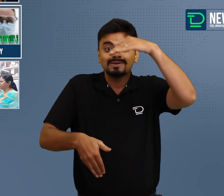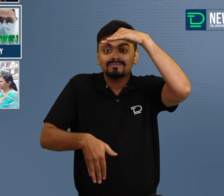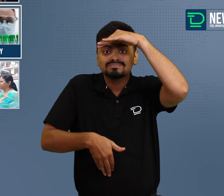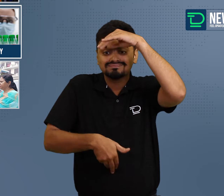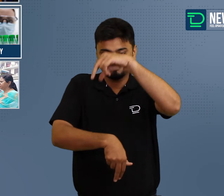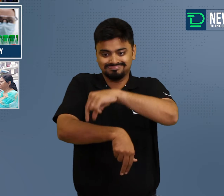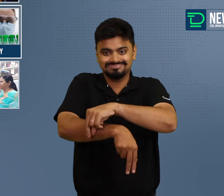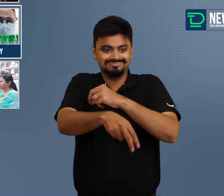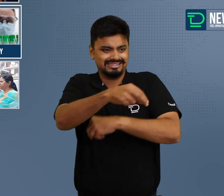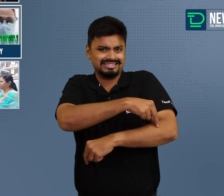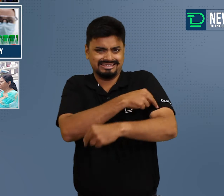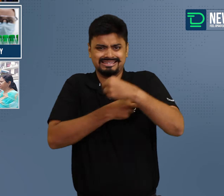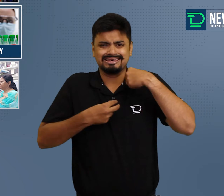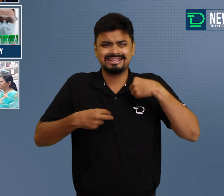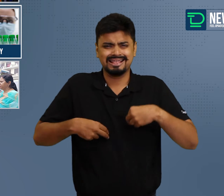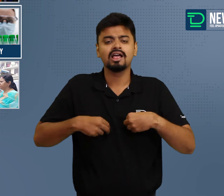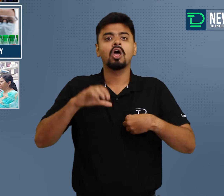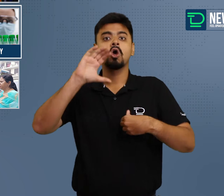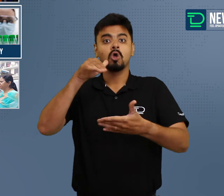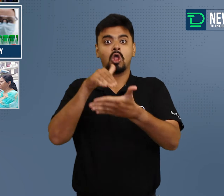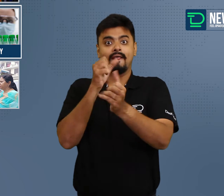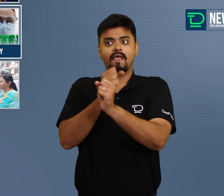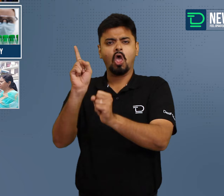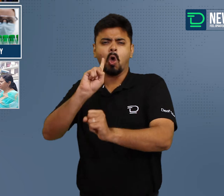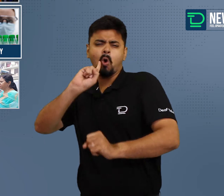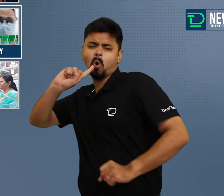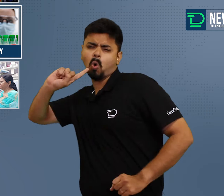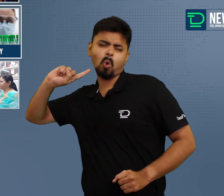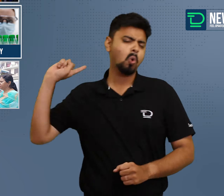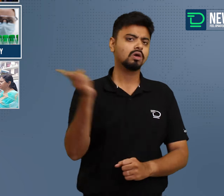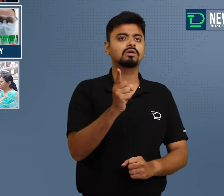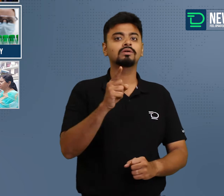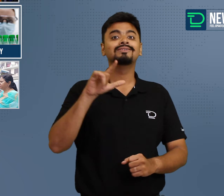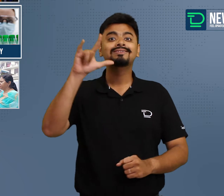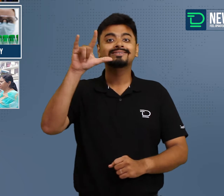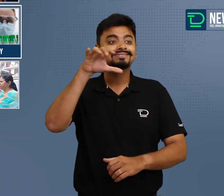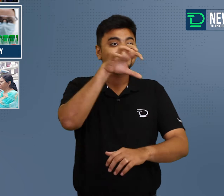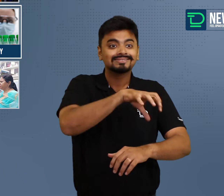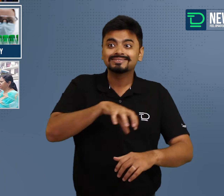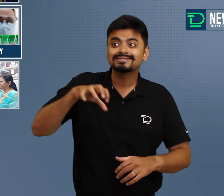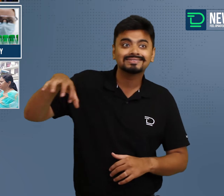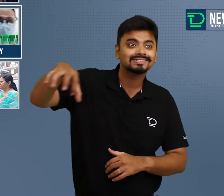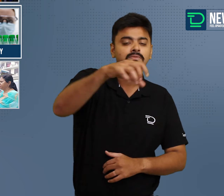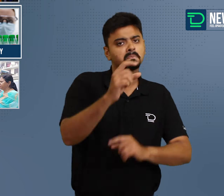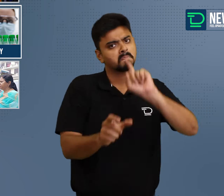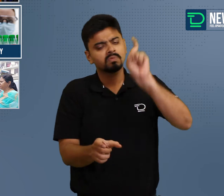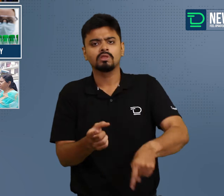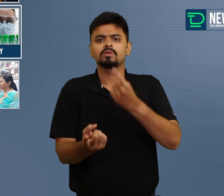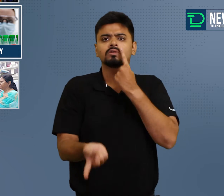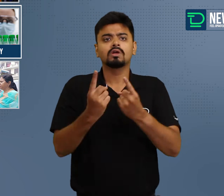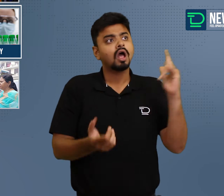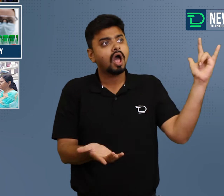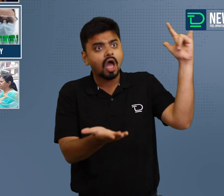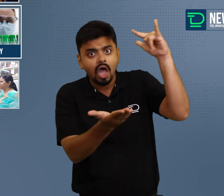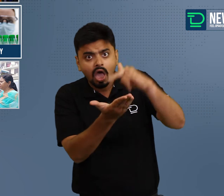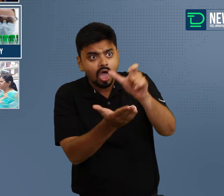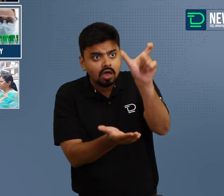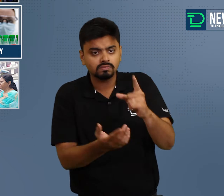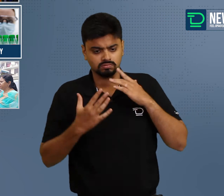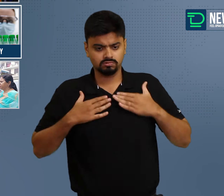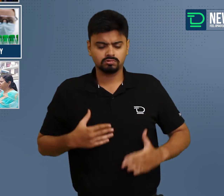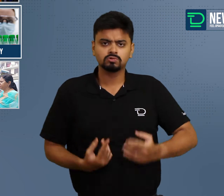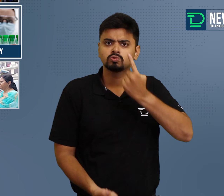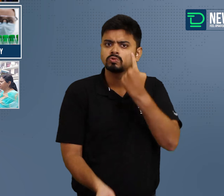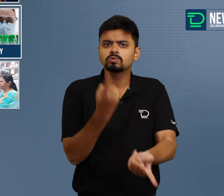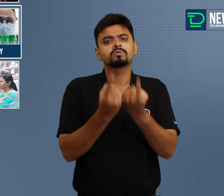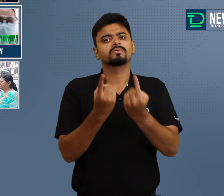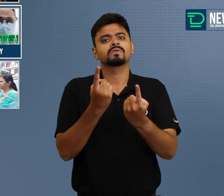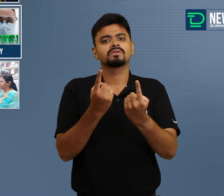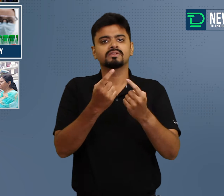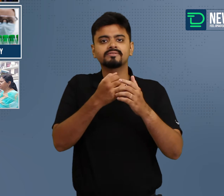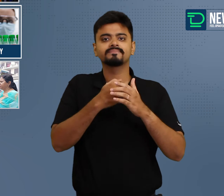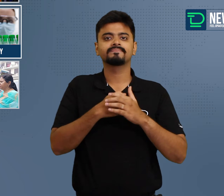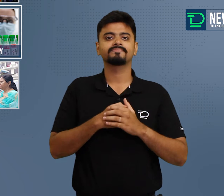3. Monkeypox - Central Govt orders to make screening at airports mandatory.